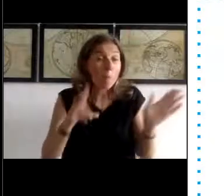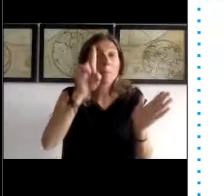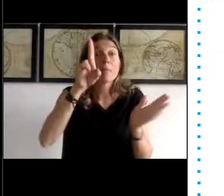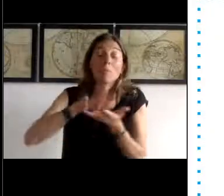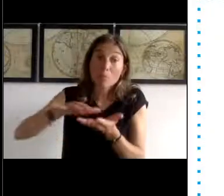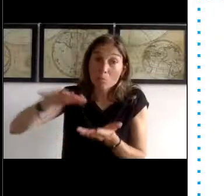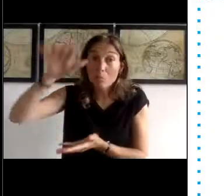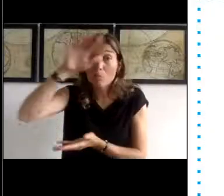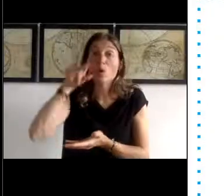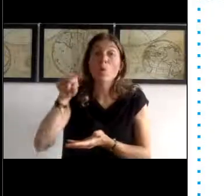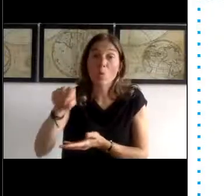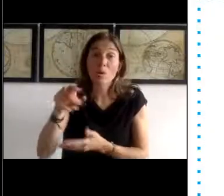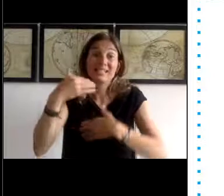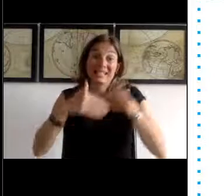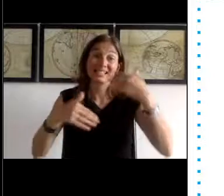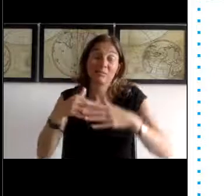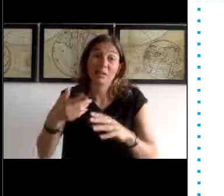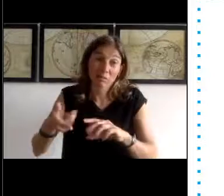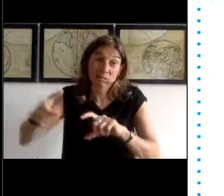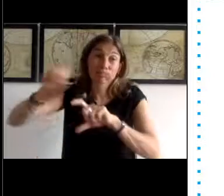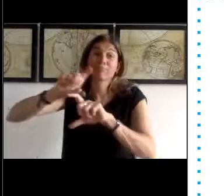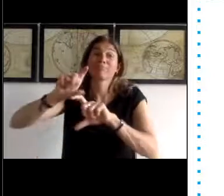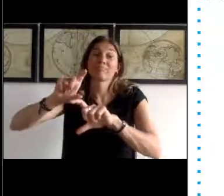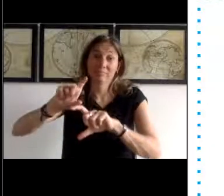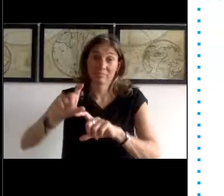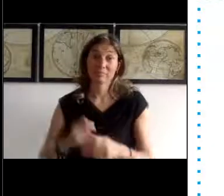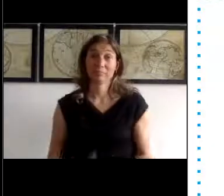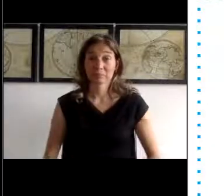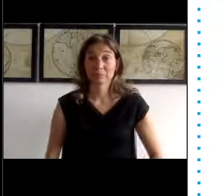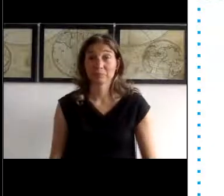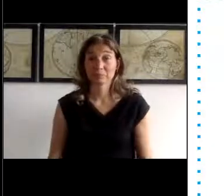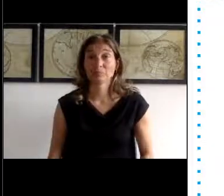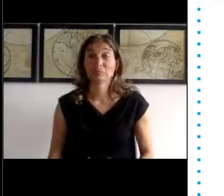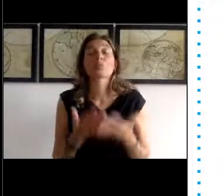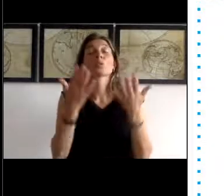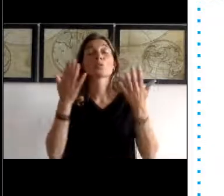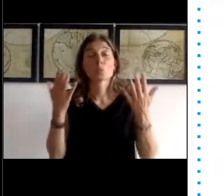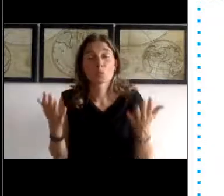The education and training activities but also the sport activities